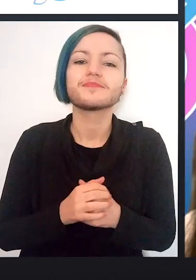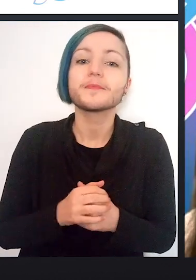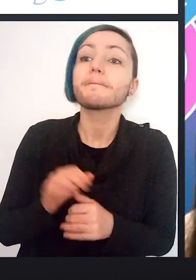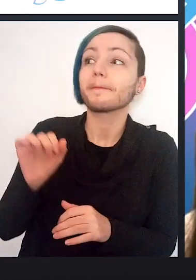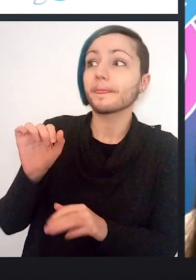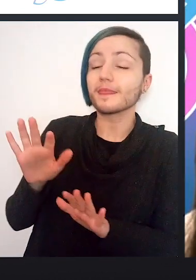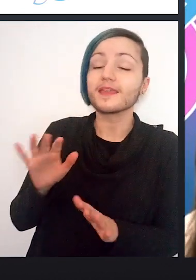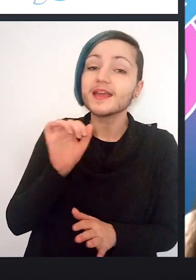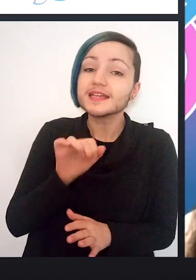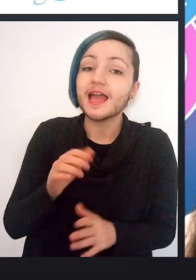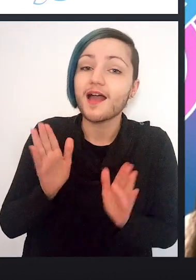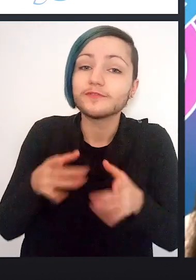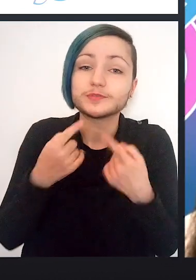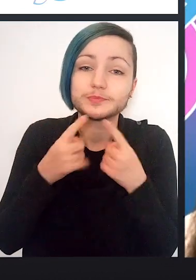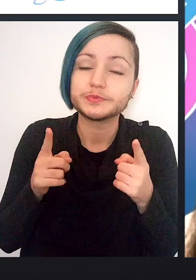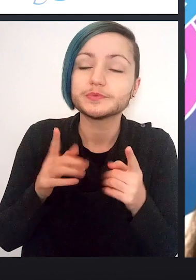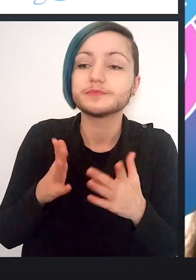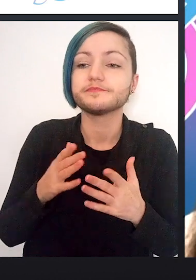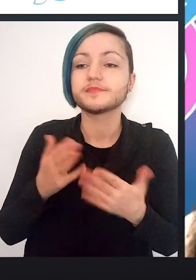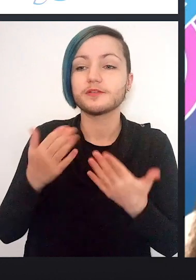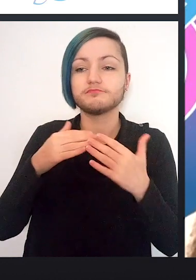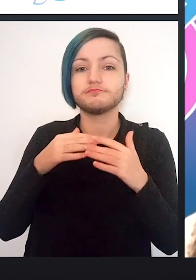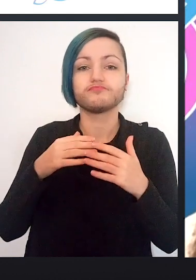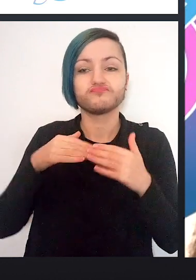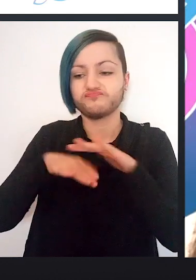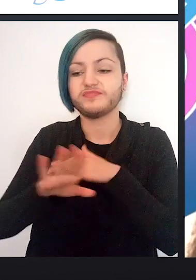So I have to say, I went into the surgery